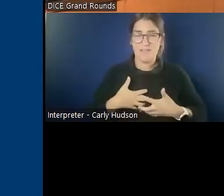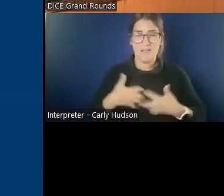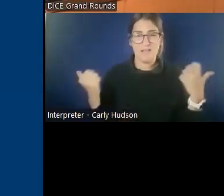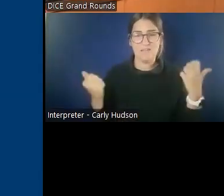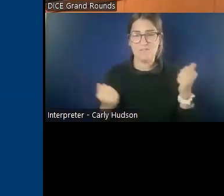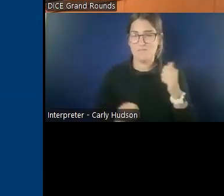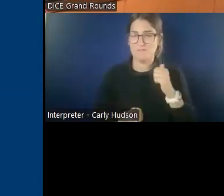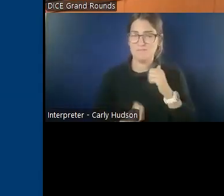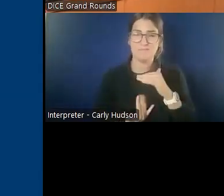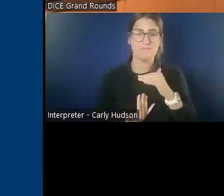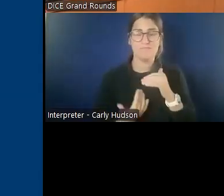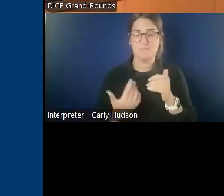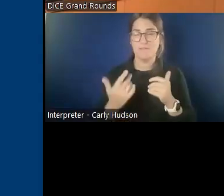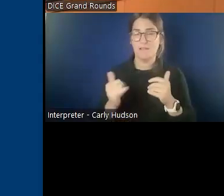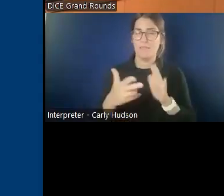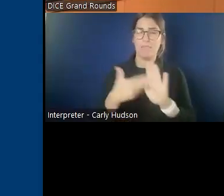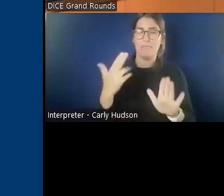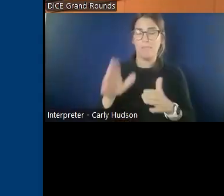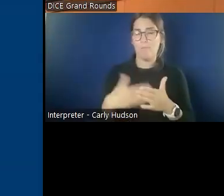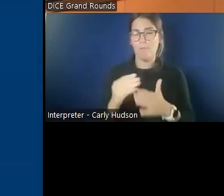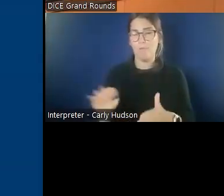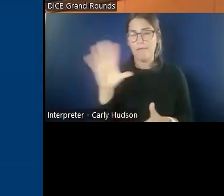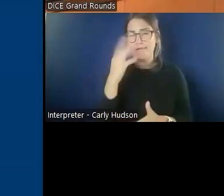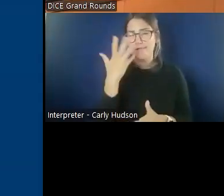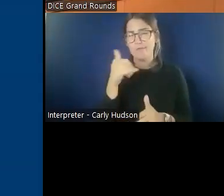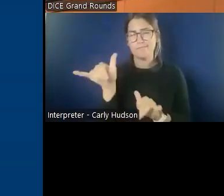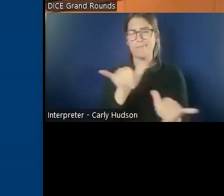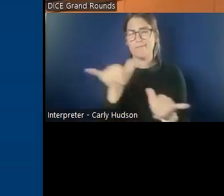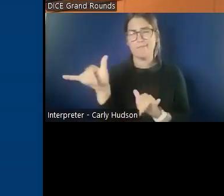you know all Asians are look alike exactly alike and that sort of thing and just not